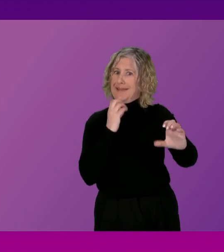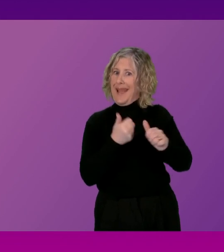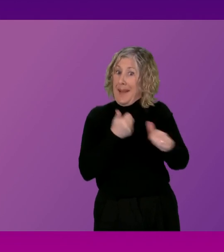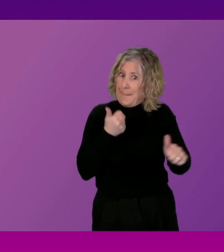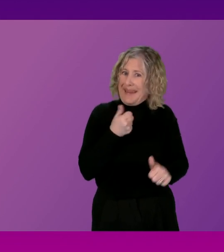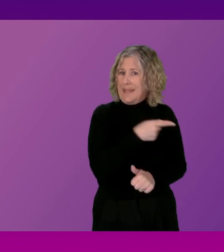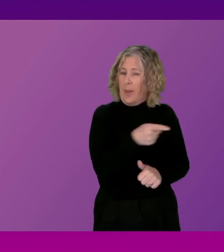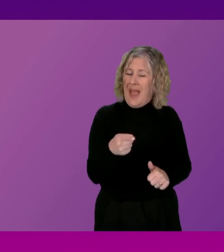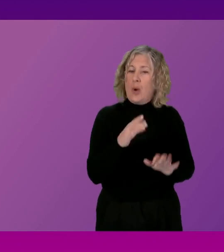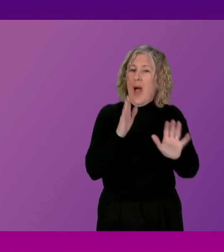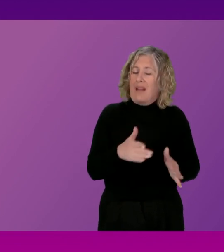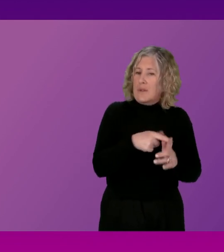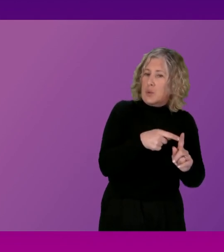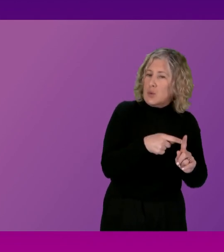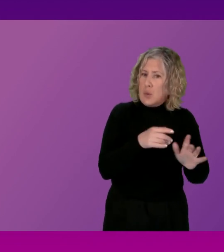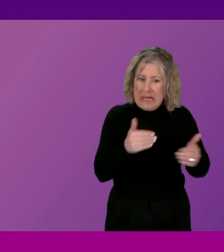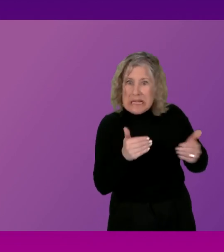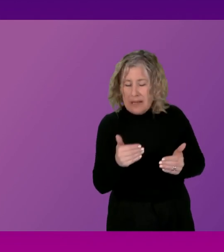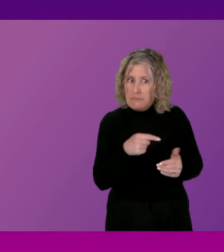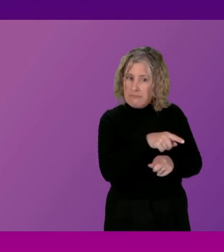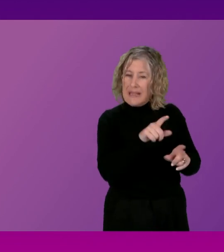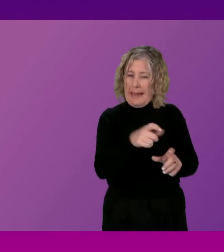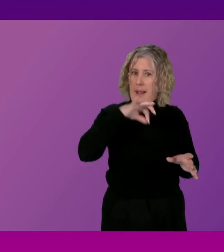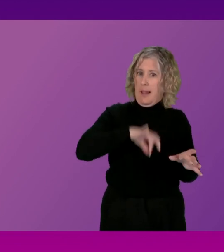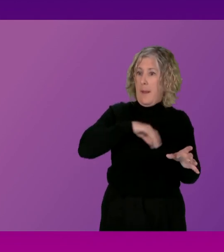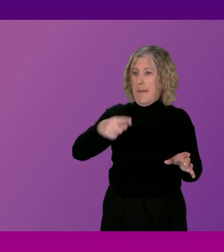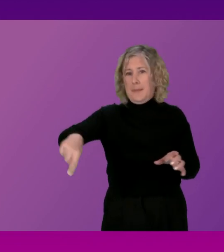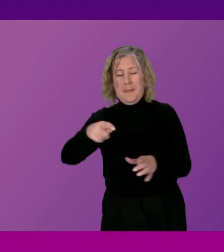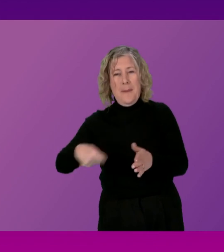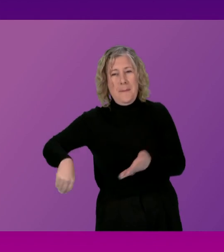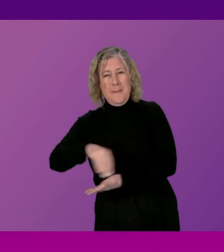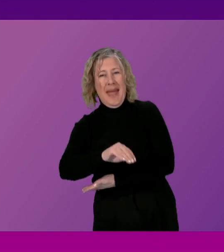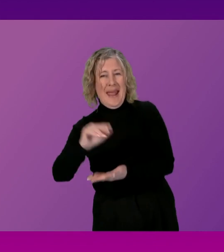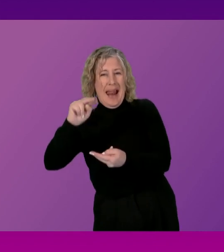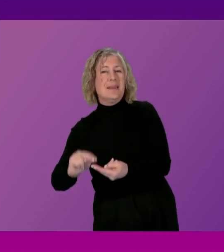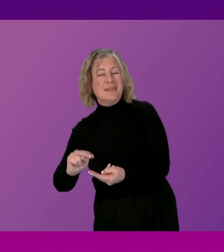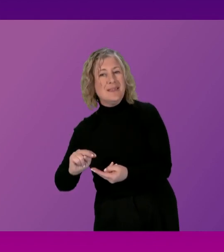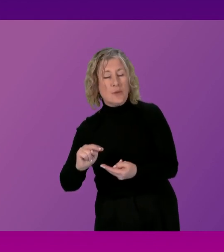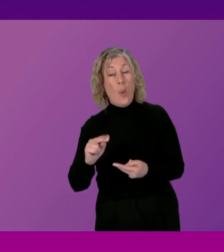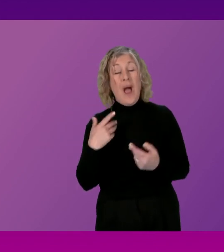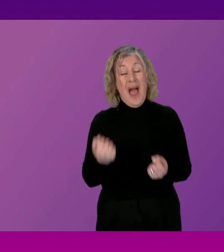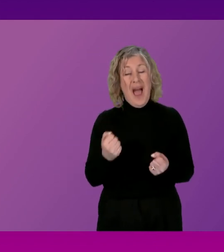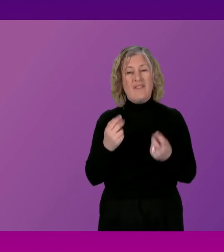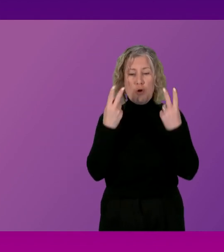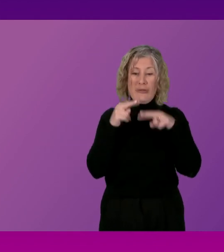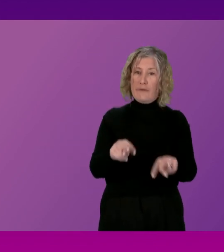I say to Alex Rowley that we also have our fair fares review to ensure that a sustainable